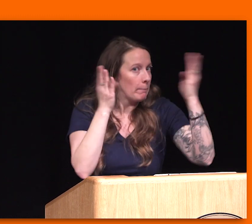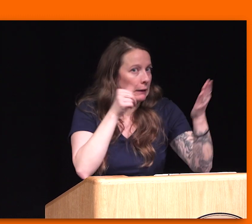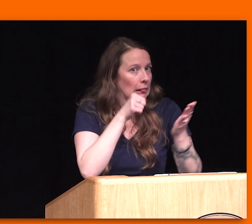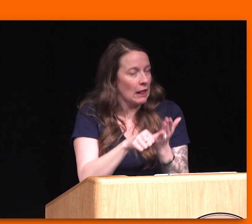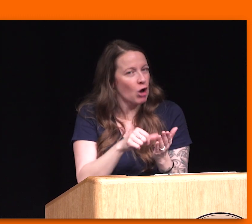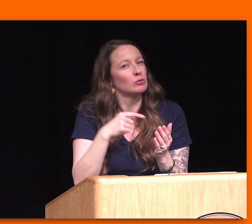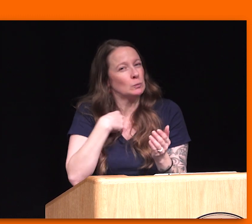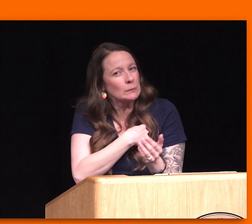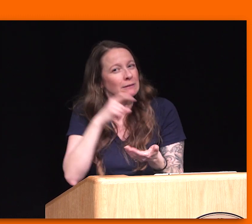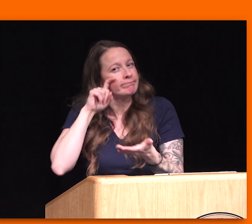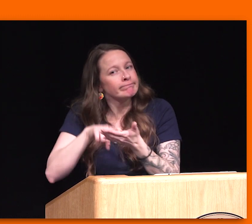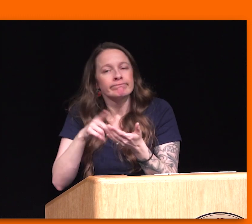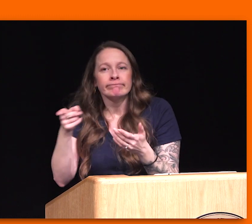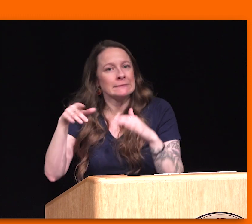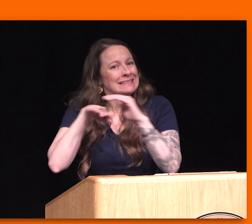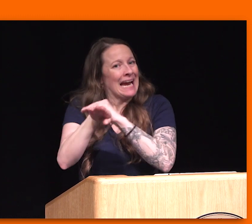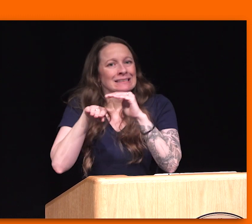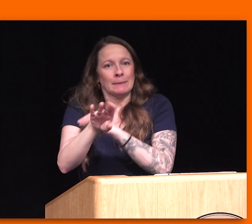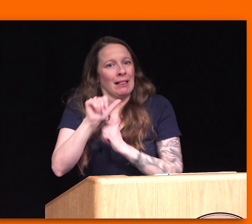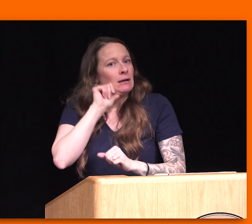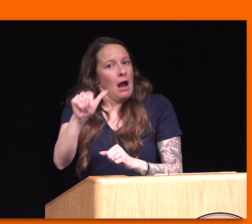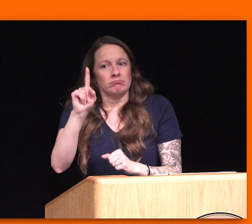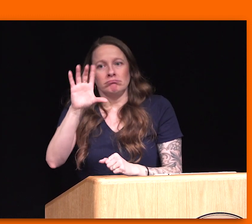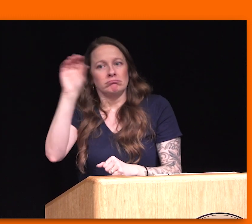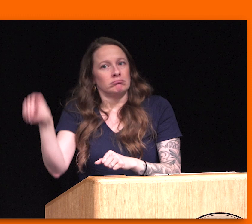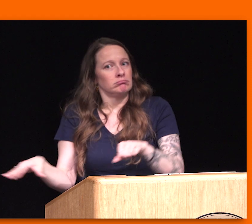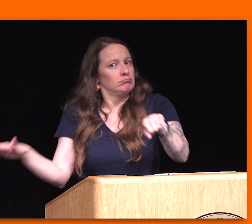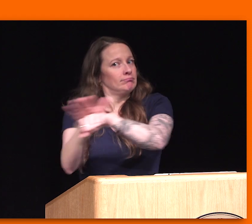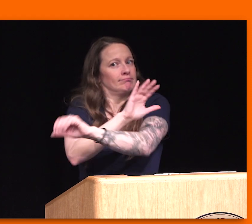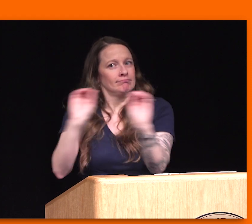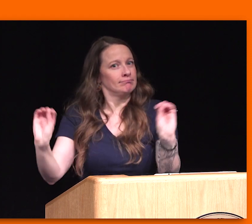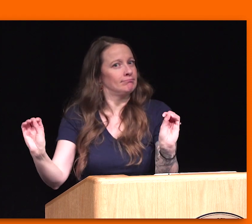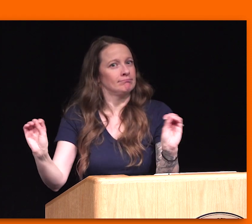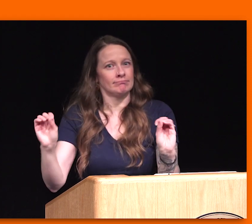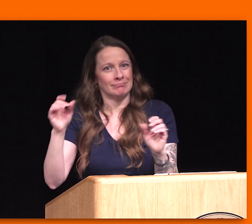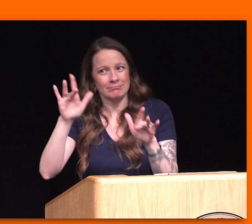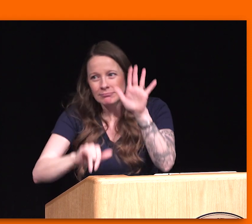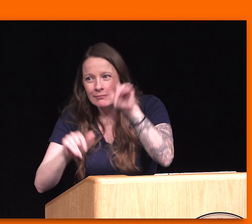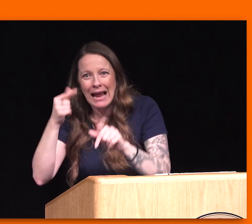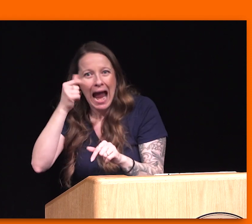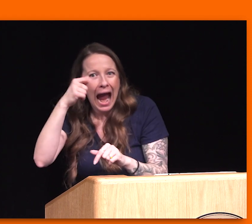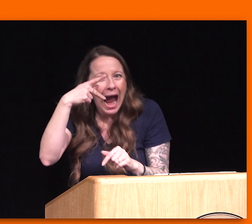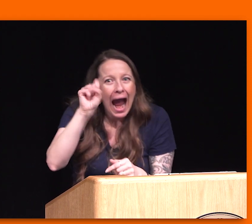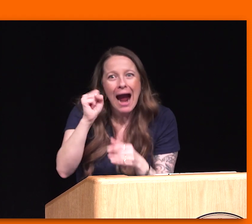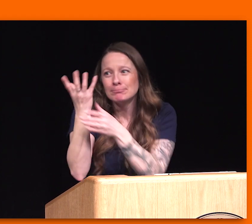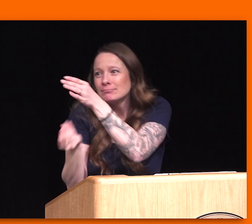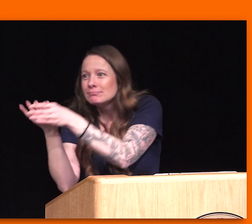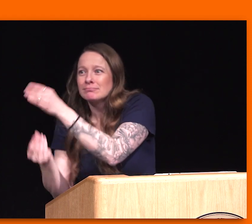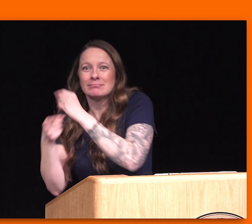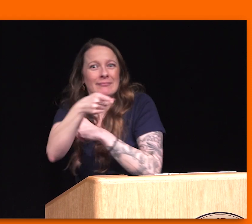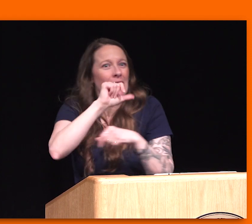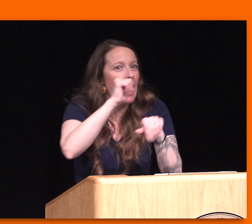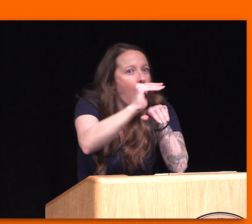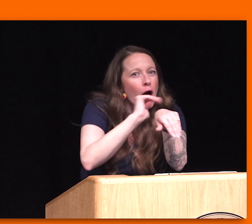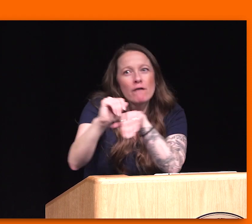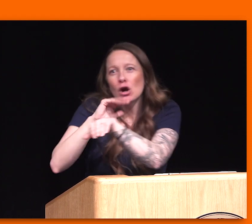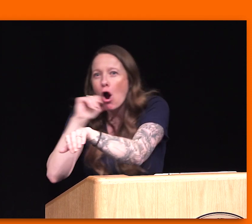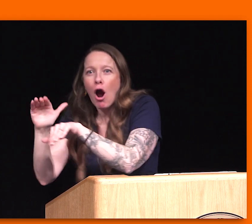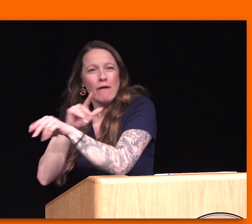who I had been in touch with. We submitted an open letter to the U of R saying that accessibility is not 100% at the U of R for Deaf people.